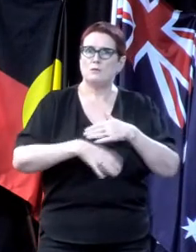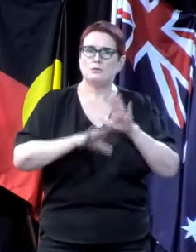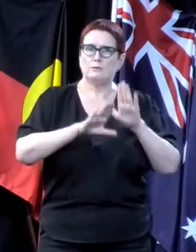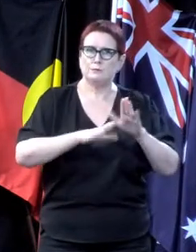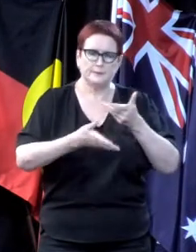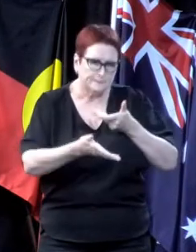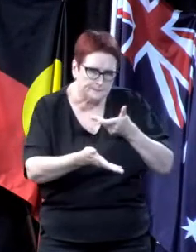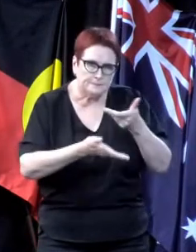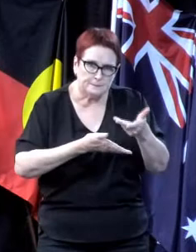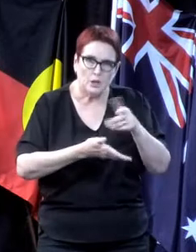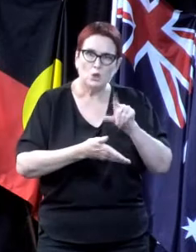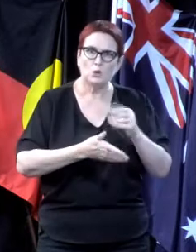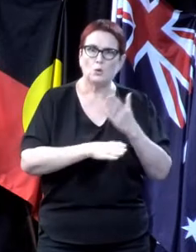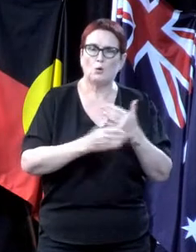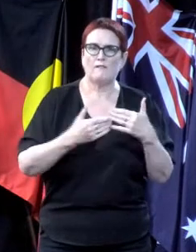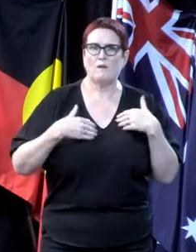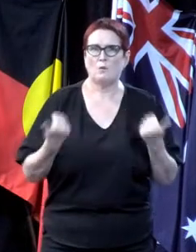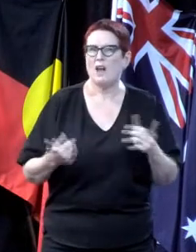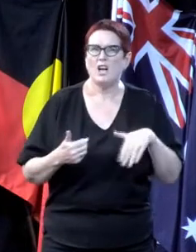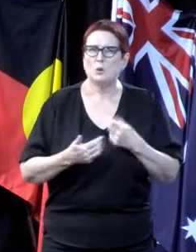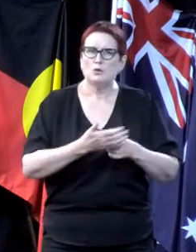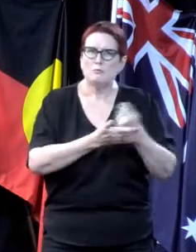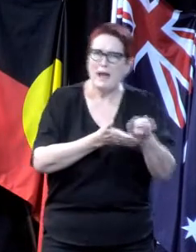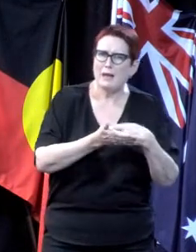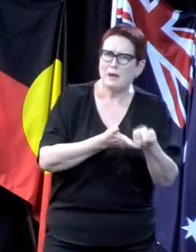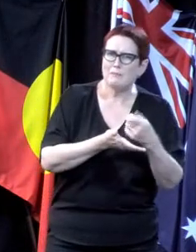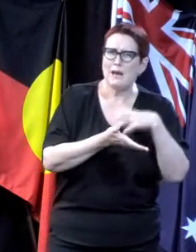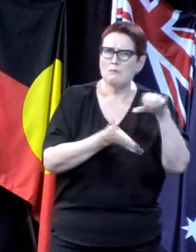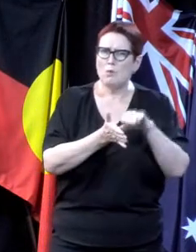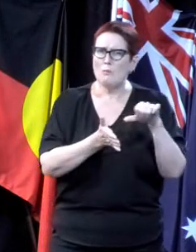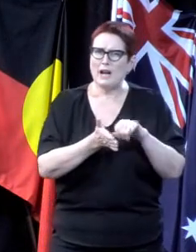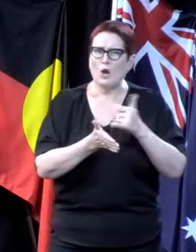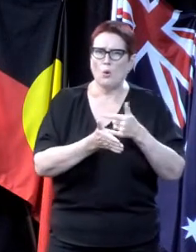more money and more teachers generally. So I would like to see some more strict accountability around